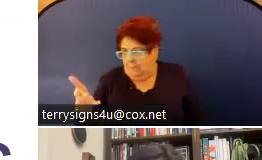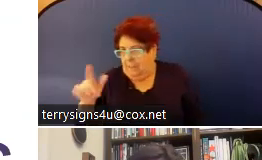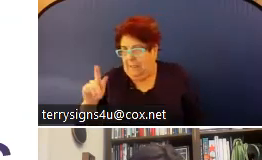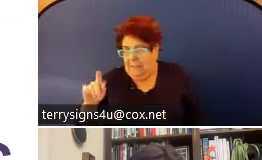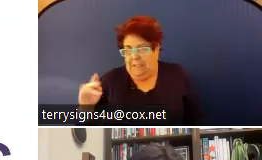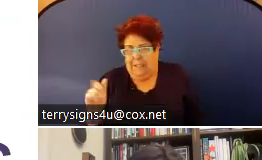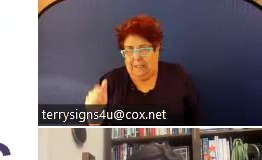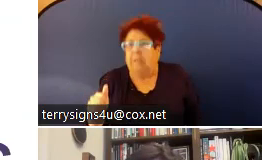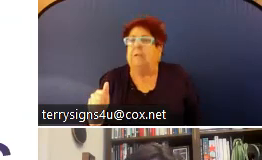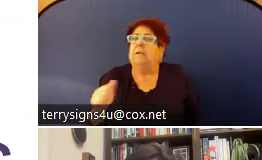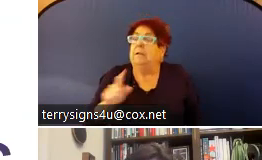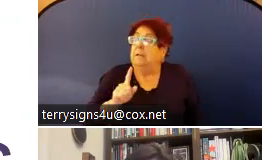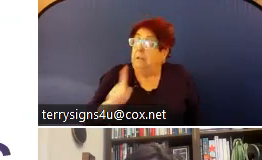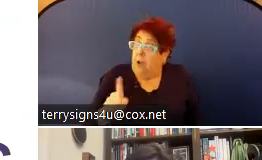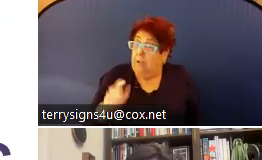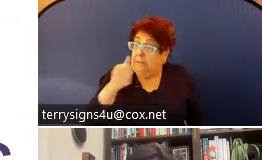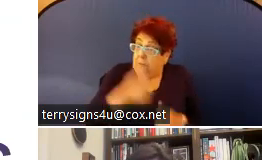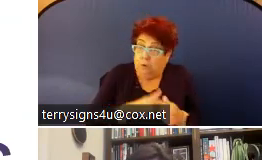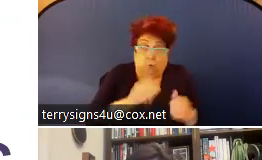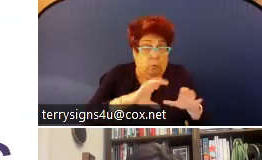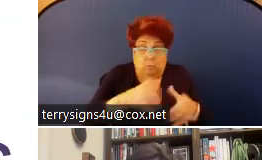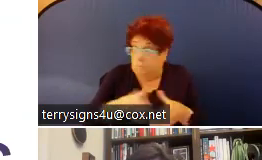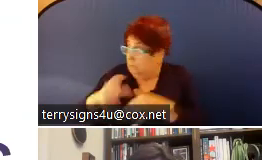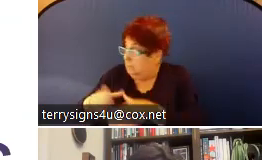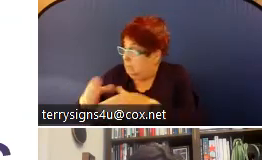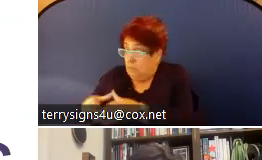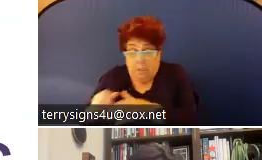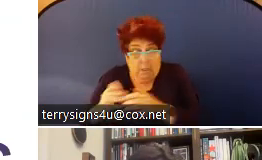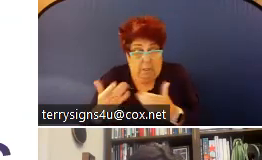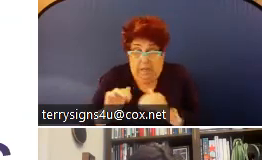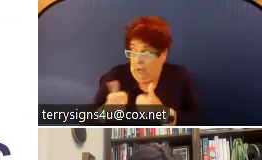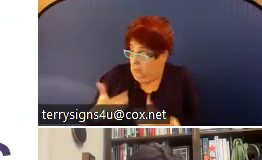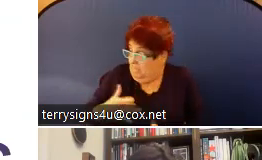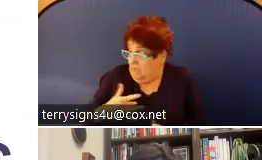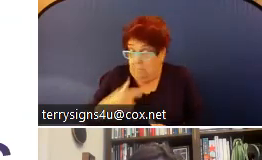you feeling about the coalition? What is working or not working? How can we make those changes?